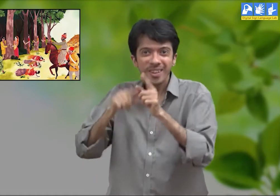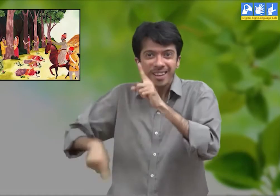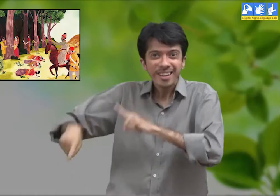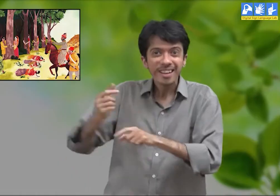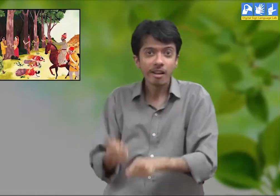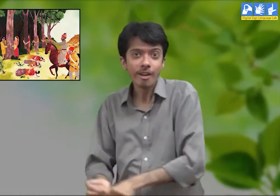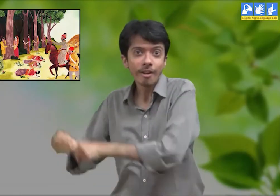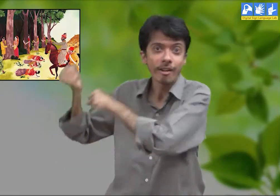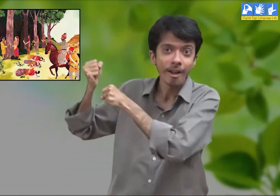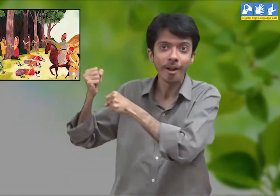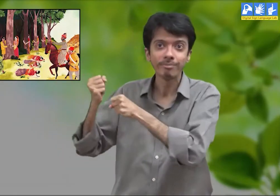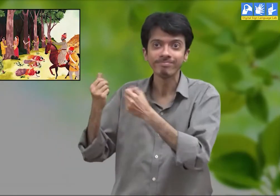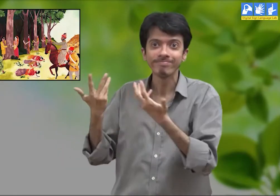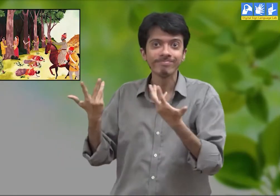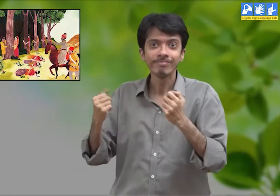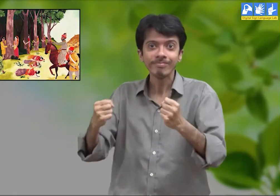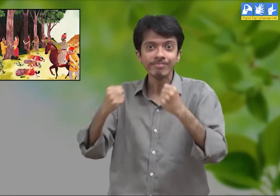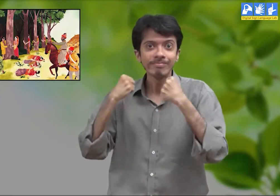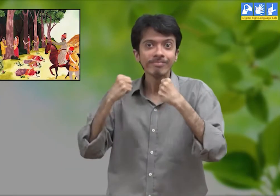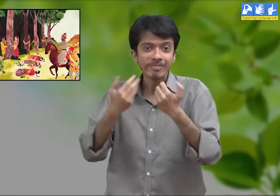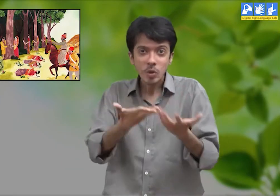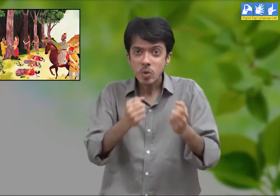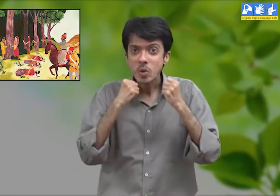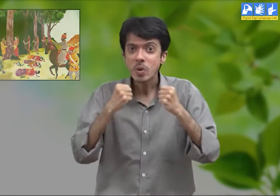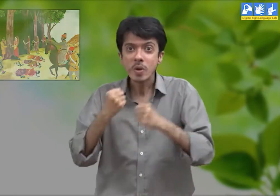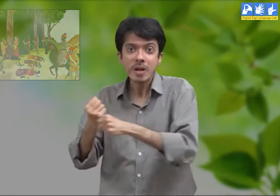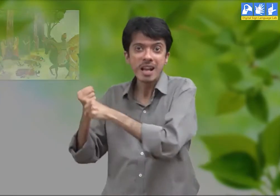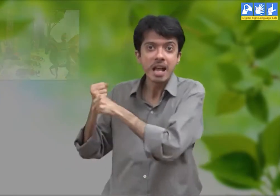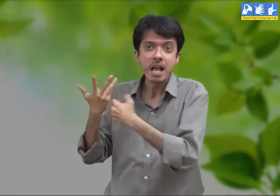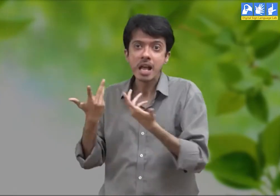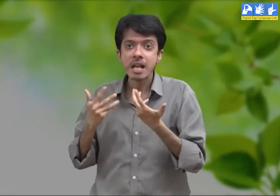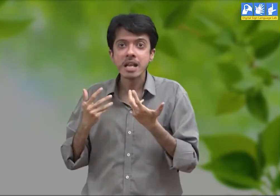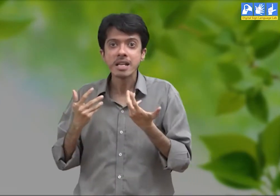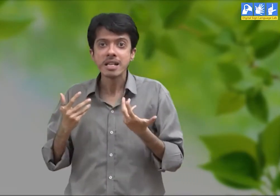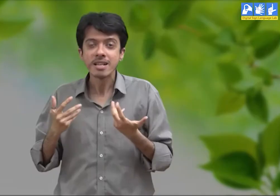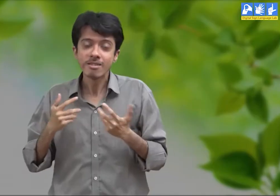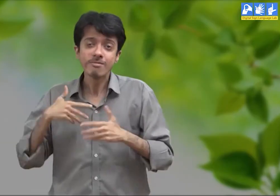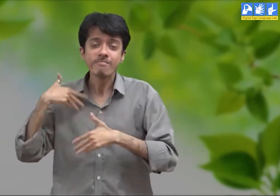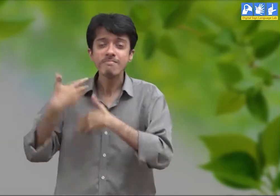The soldiers had to follow the orders of the king and they had to cut the trees.